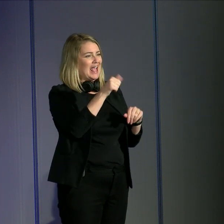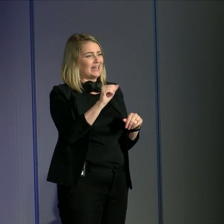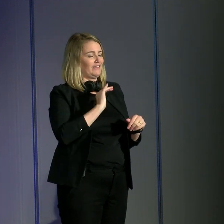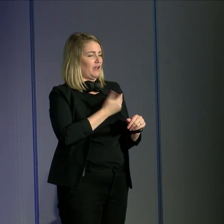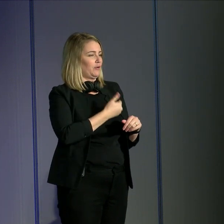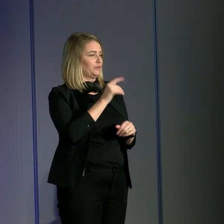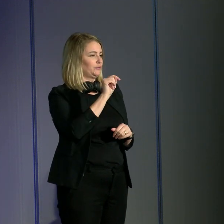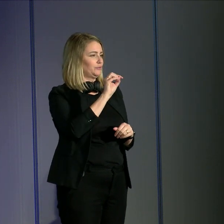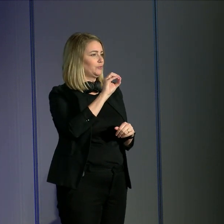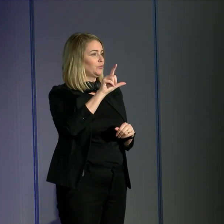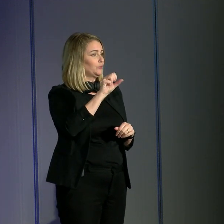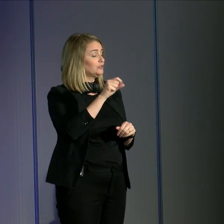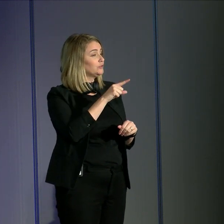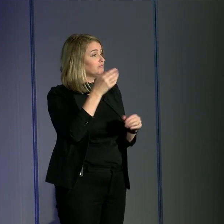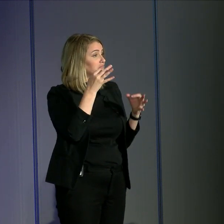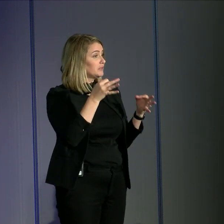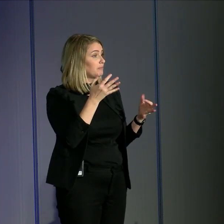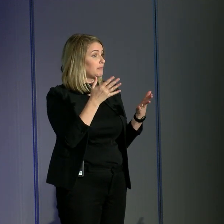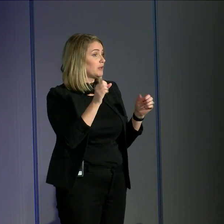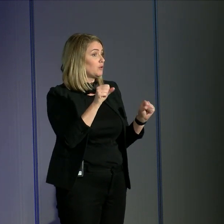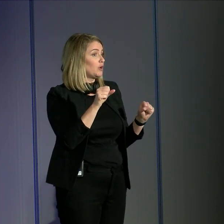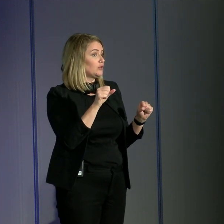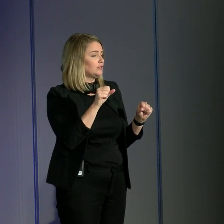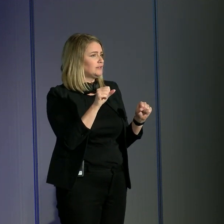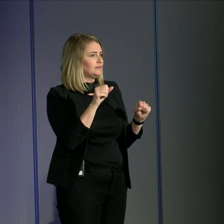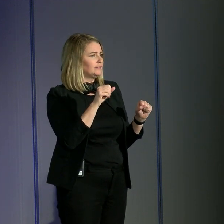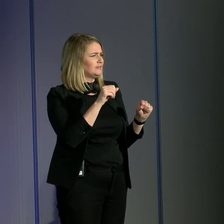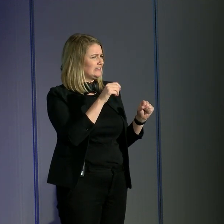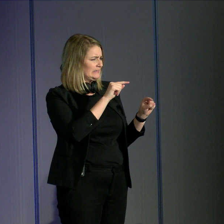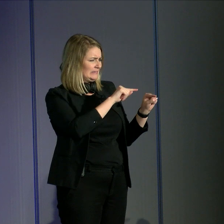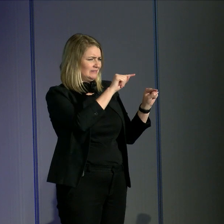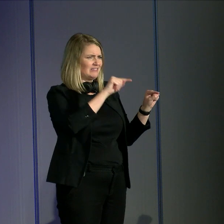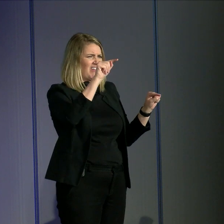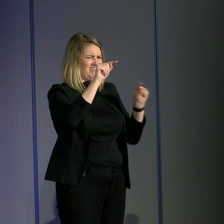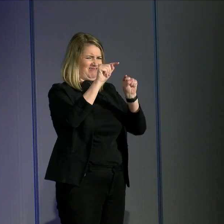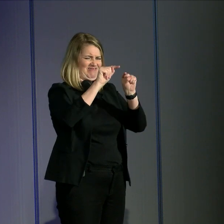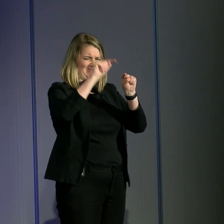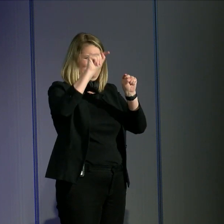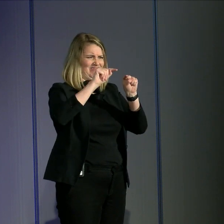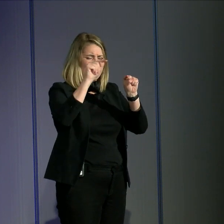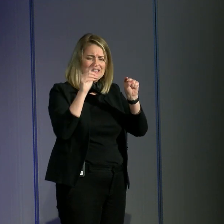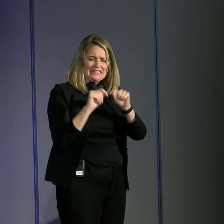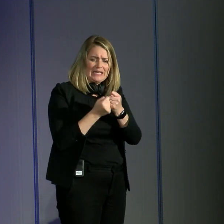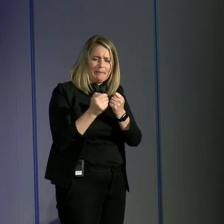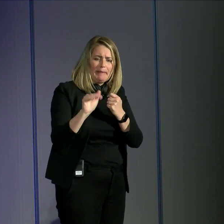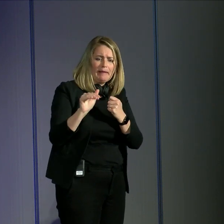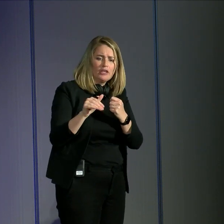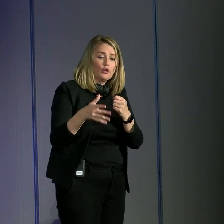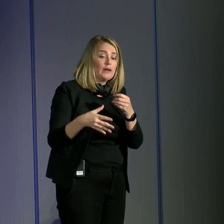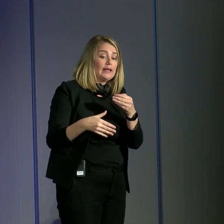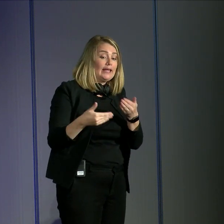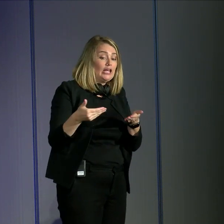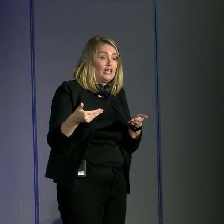What you might decide is to go back to the teams and say what happened then? Did you change the component or design?